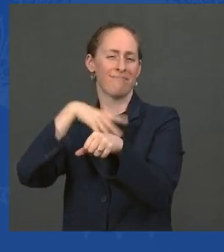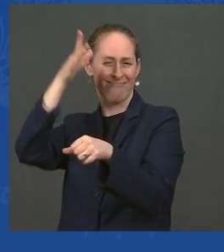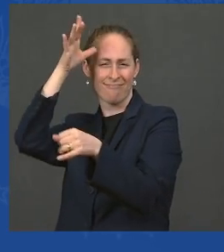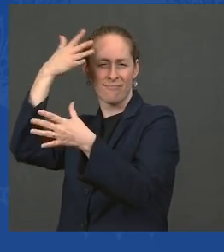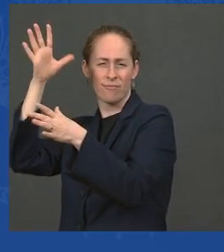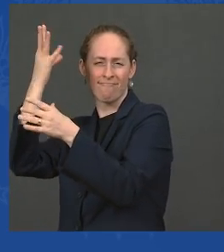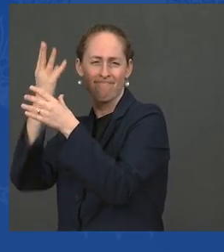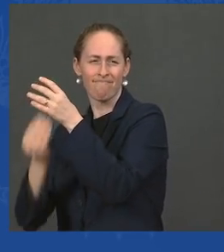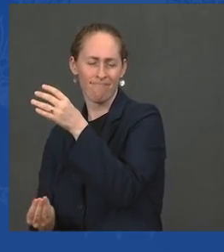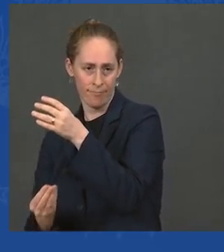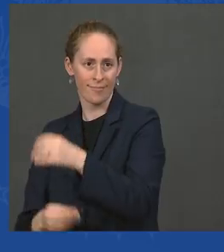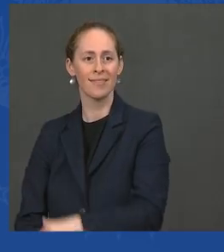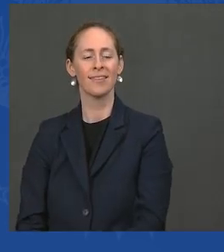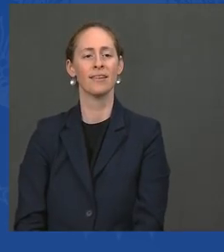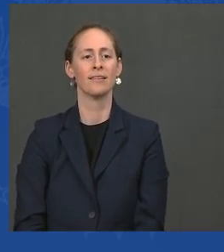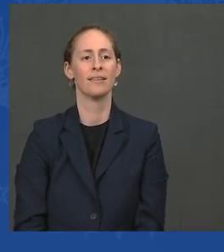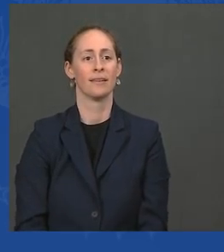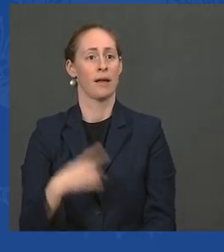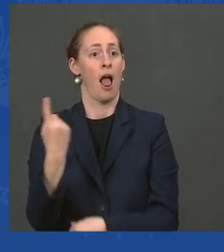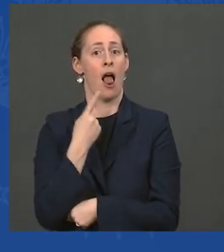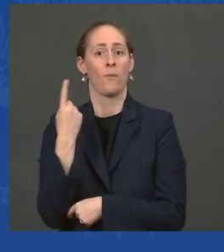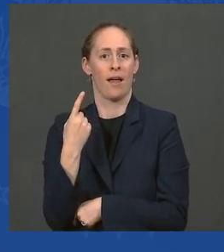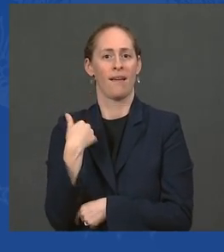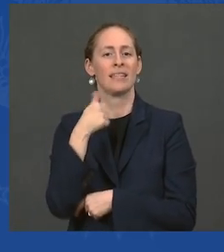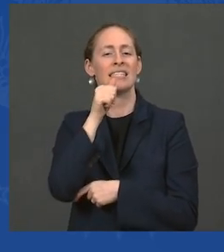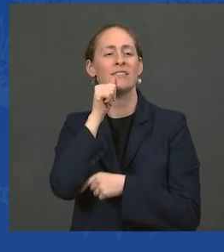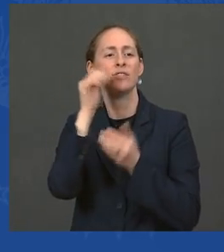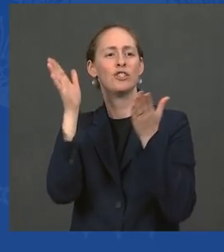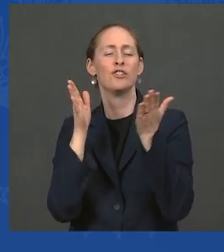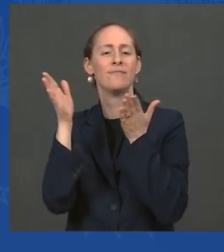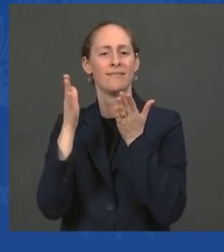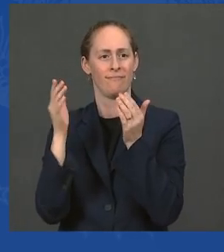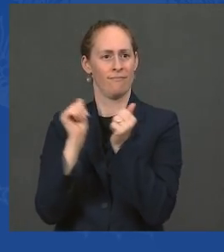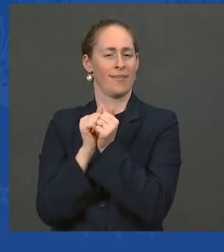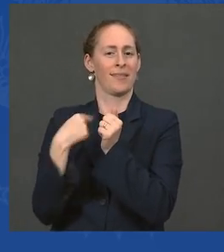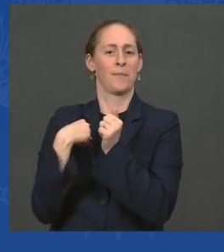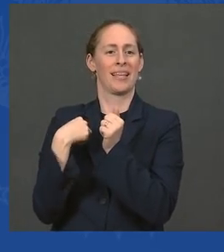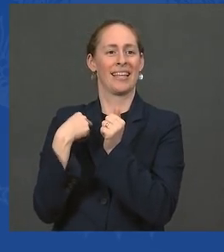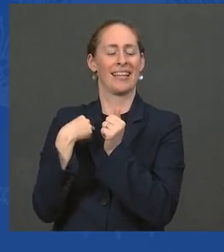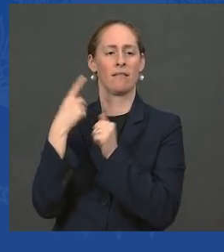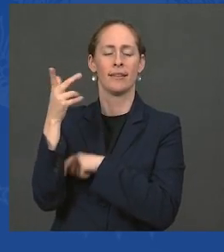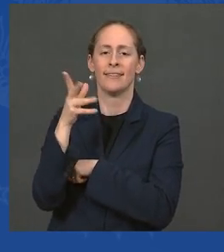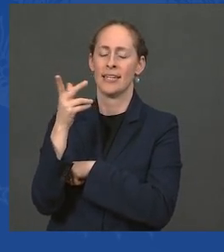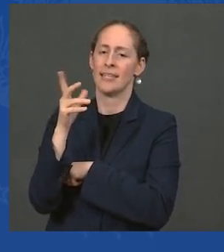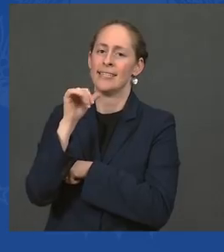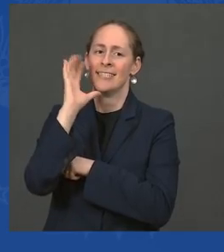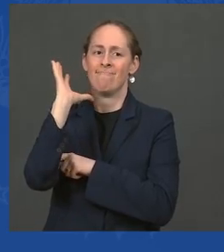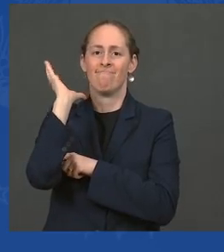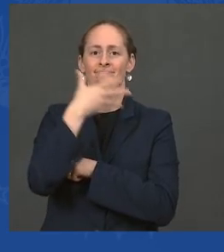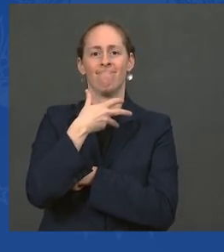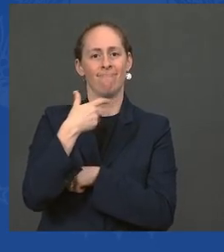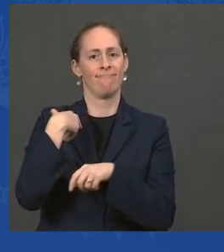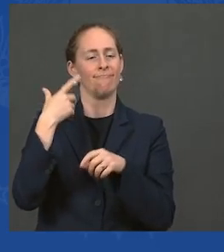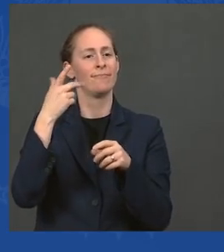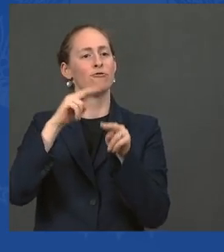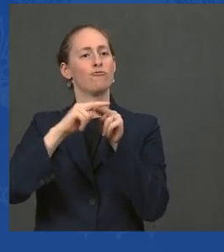They're the best in the world. They never liked me taking Amtrak because it stops too often and too many people get on and you don't know --